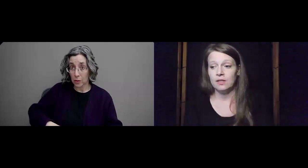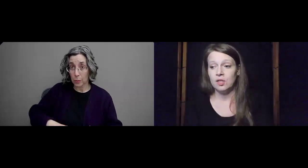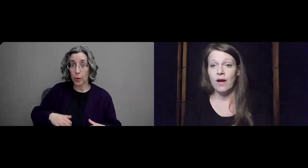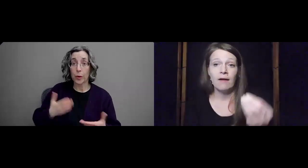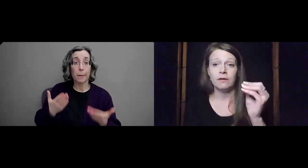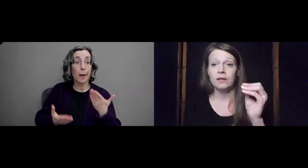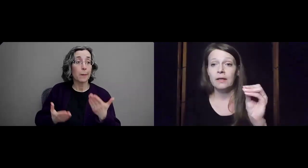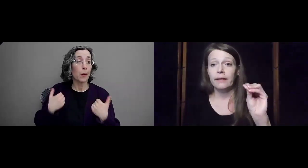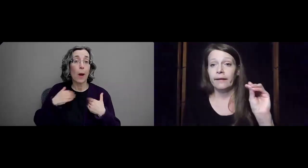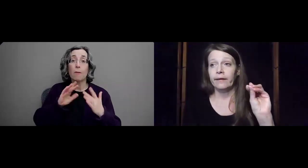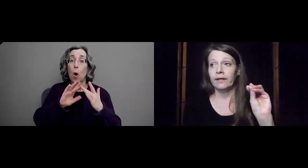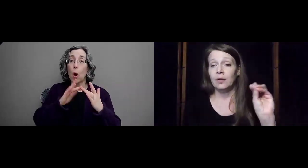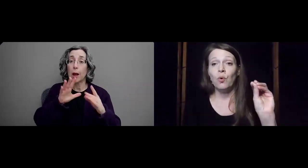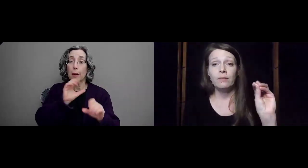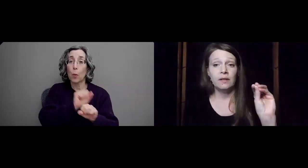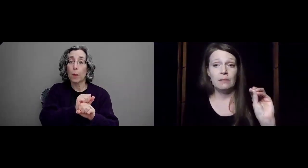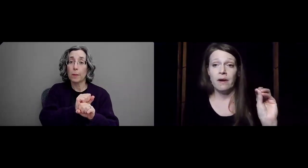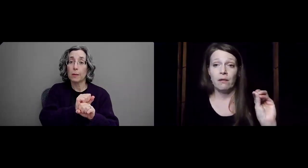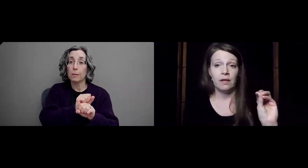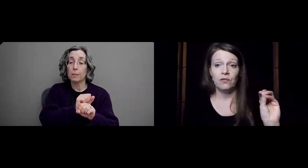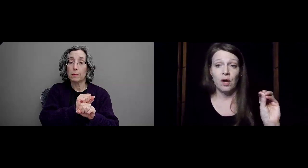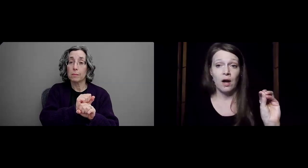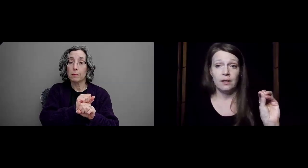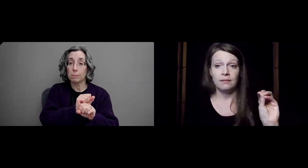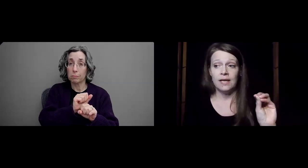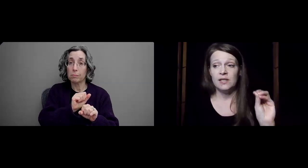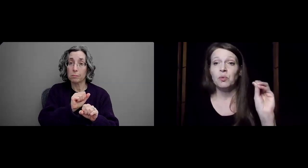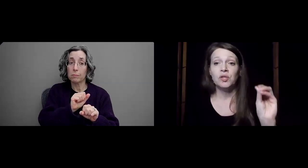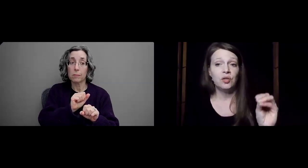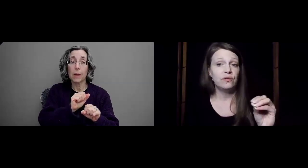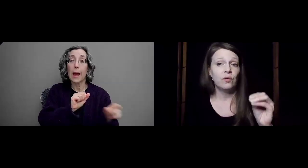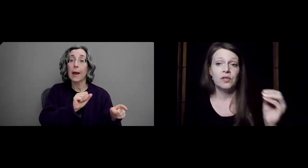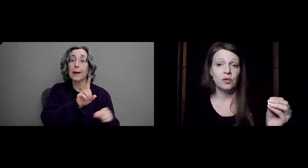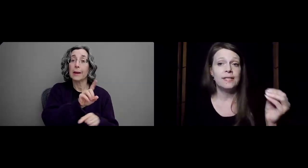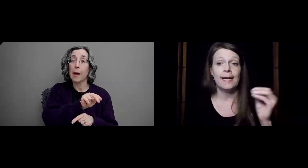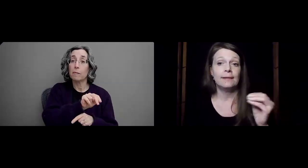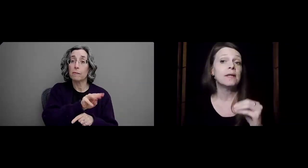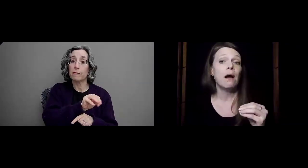appointment, say, on their online registration system and you have an appointment email